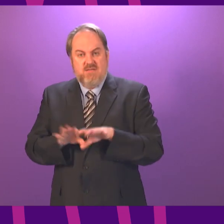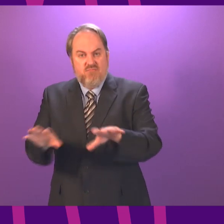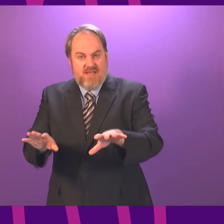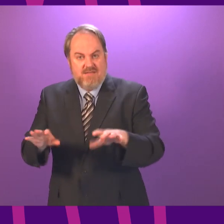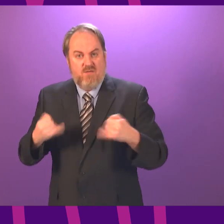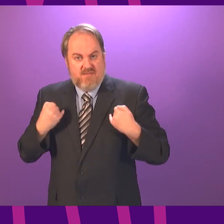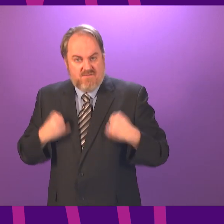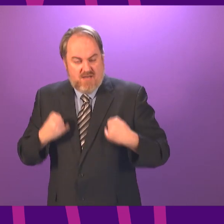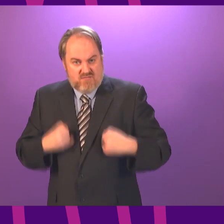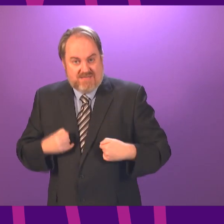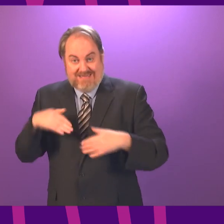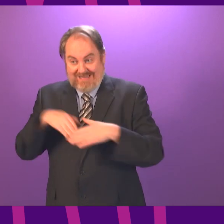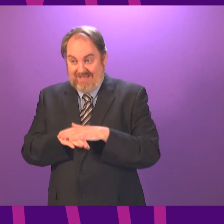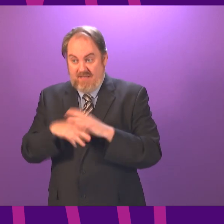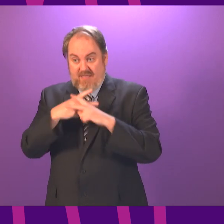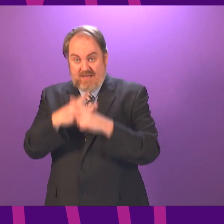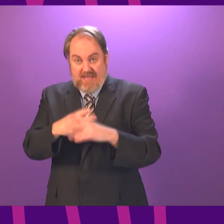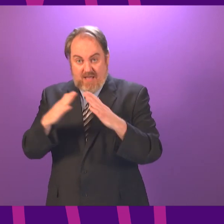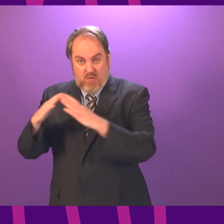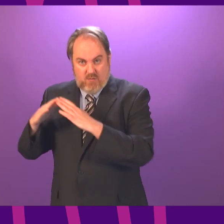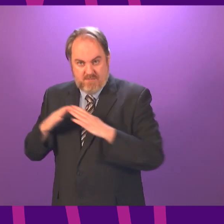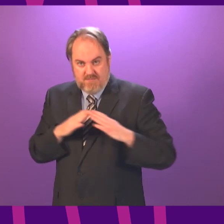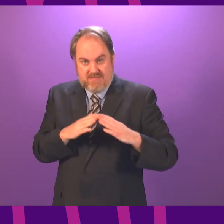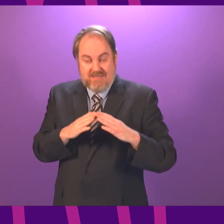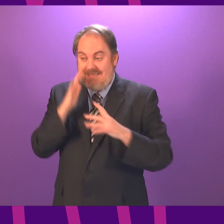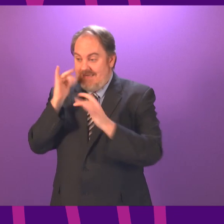when our knowledge developed to allow that to change.